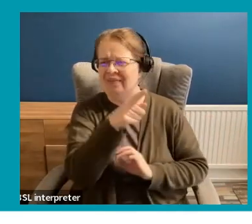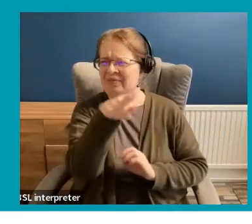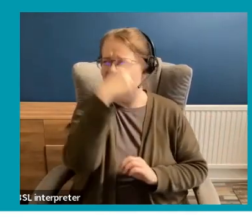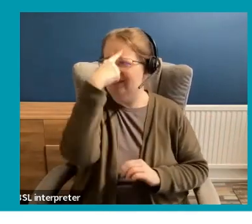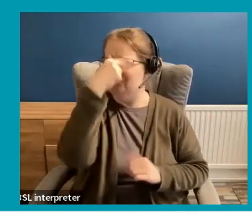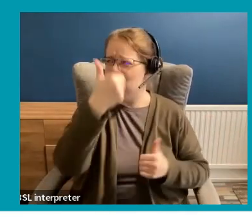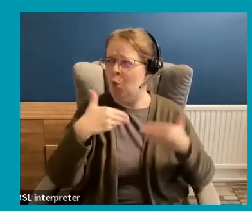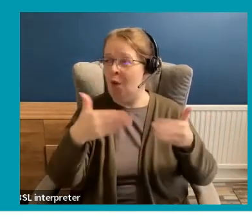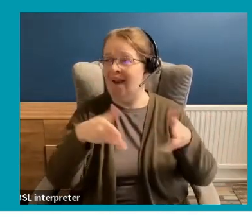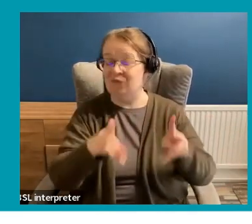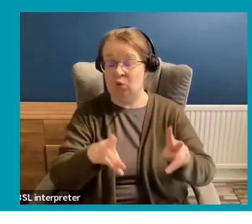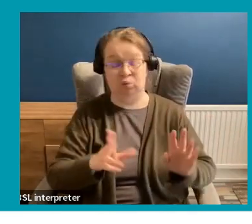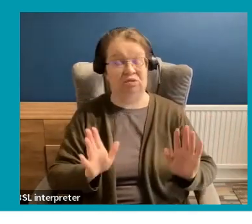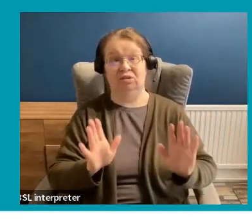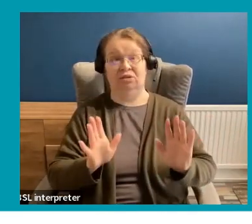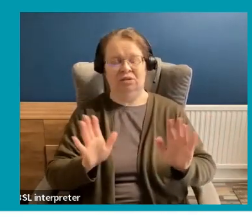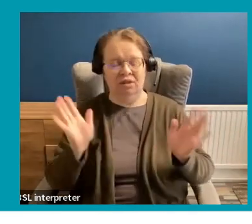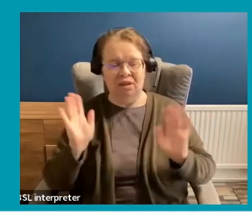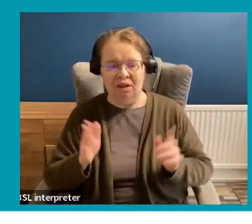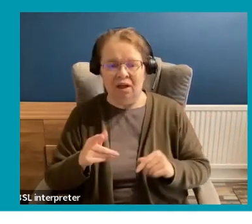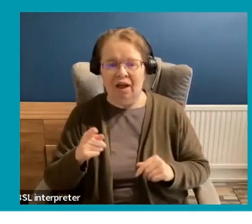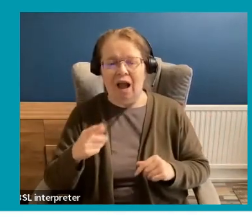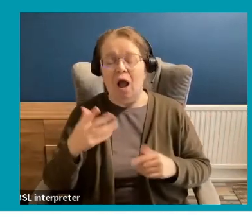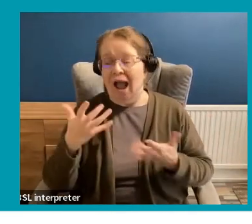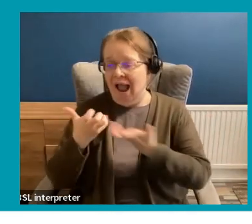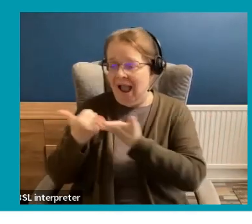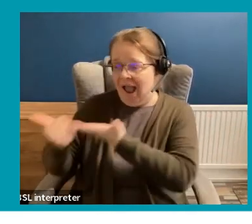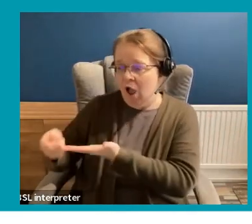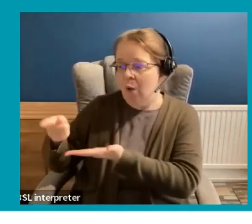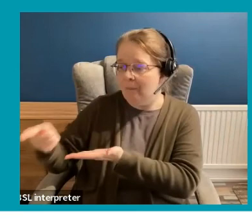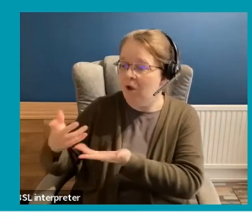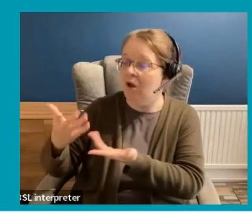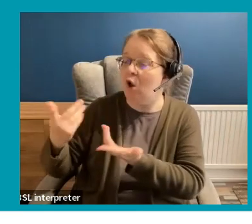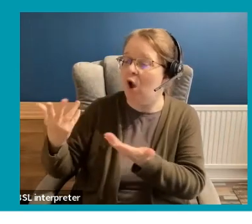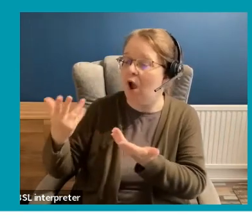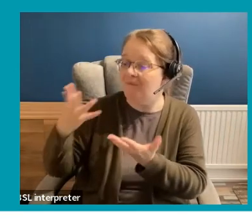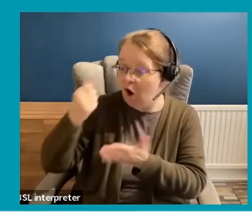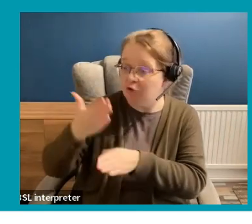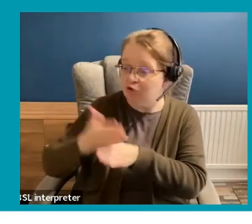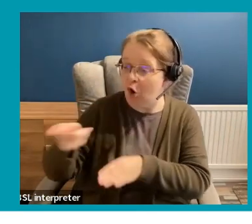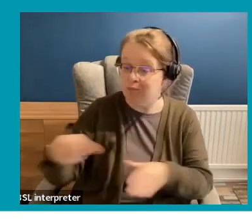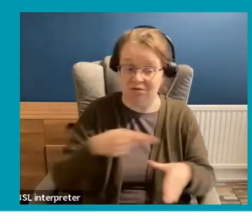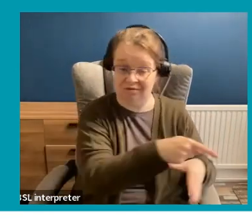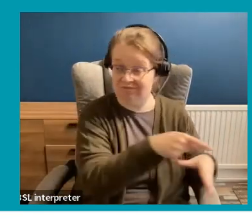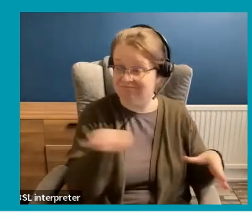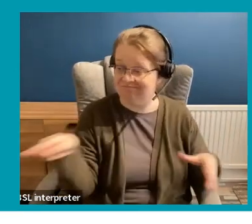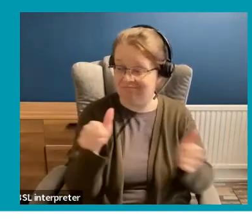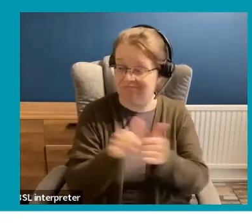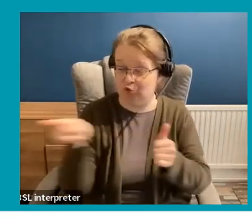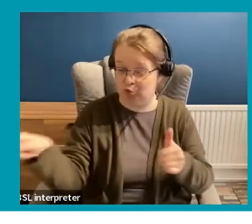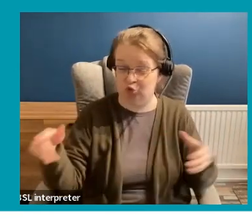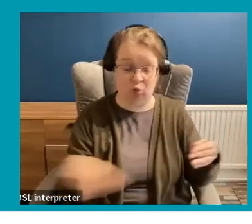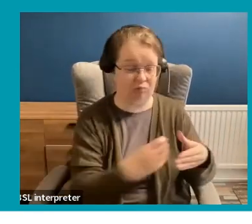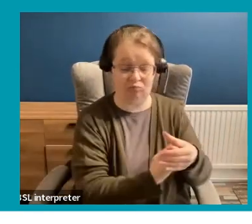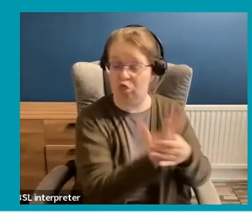But actually helping people find jobs where they can thrive and it's not just about the recruitment it's about the retention, as well.